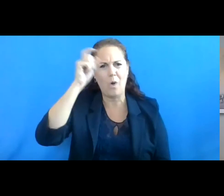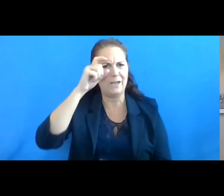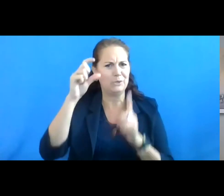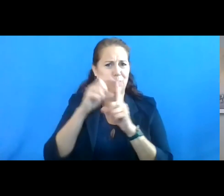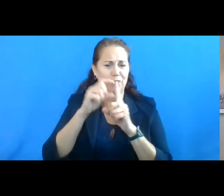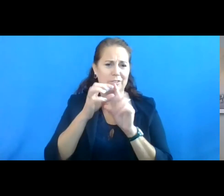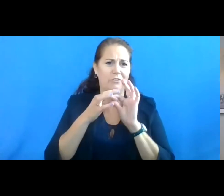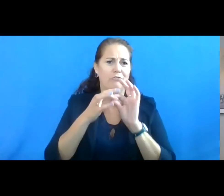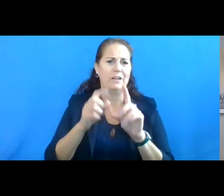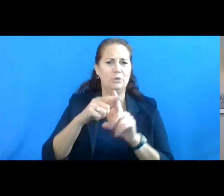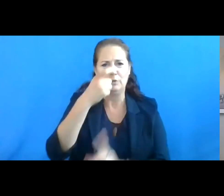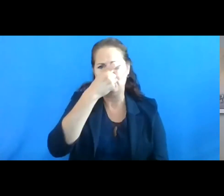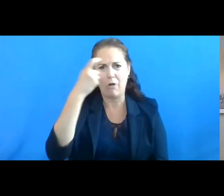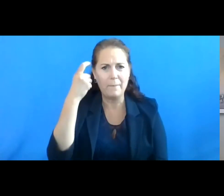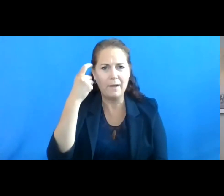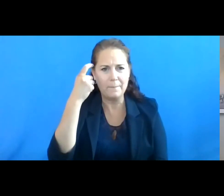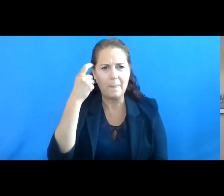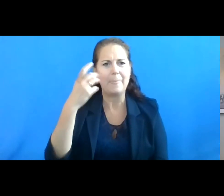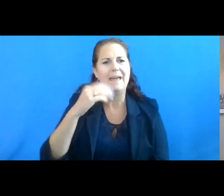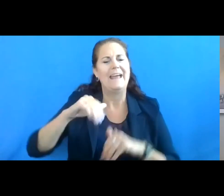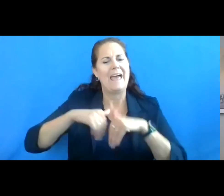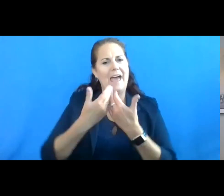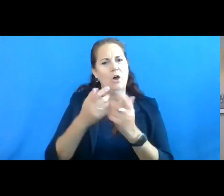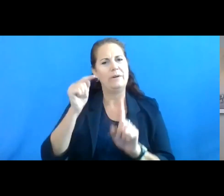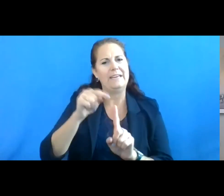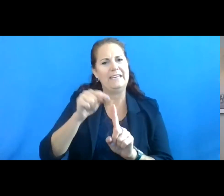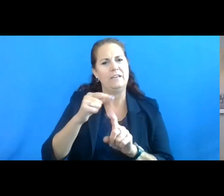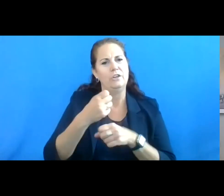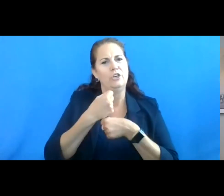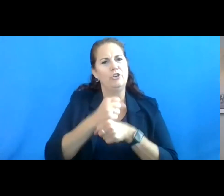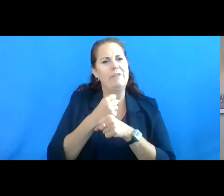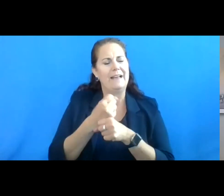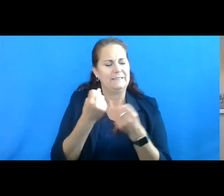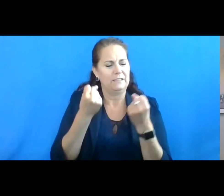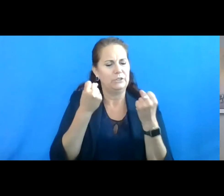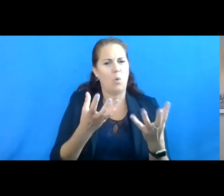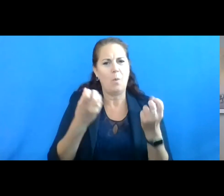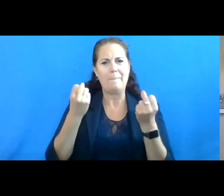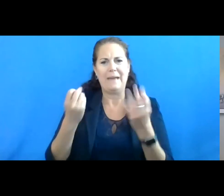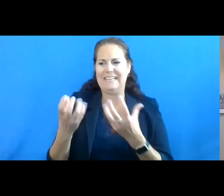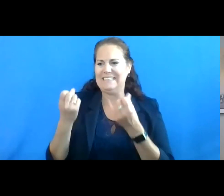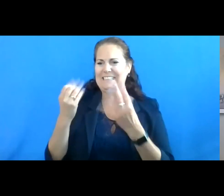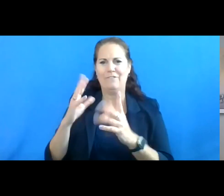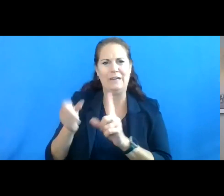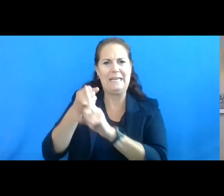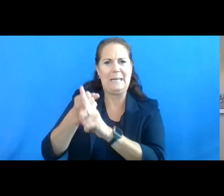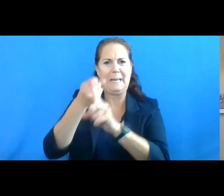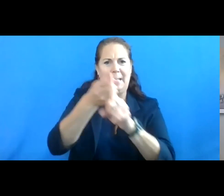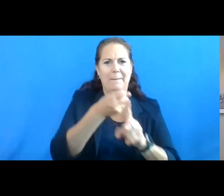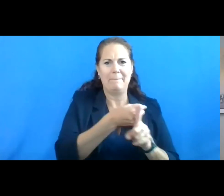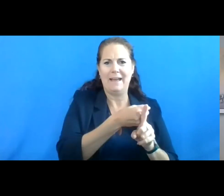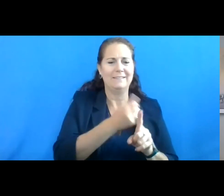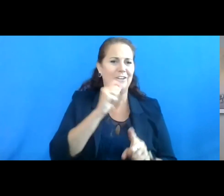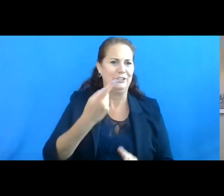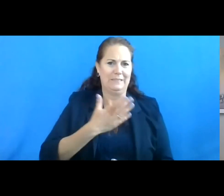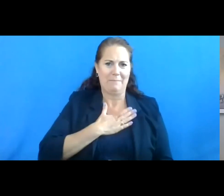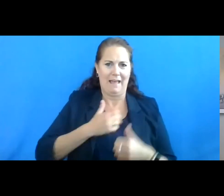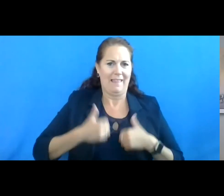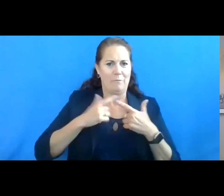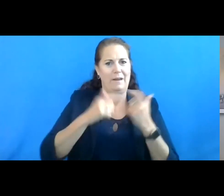to trauma and how it creates so many different impacts in not just my life, but in everyone's